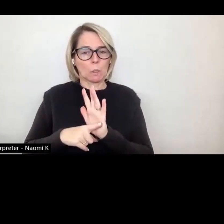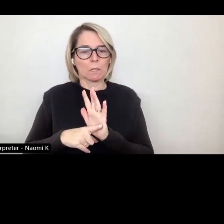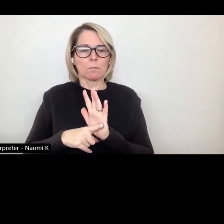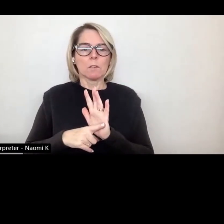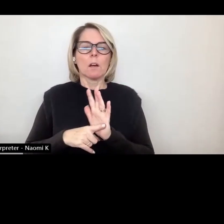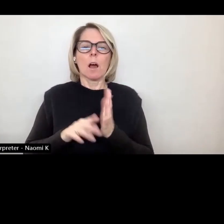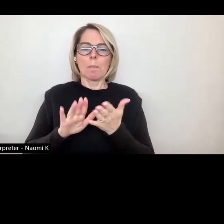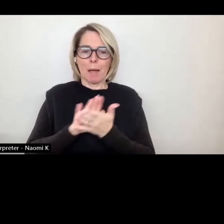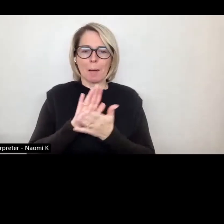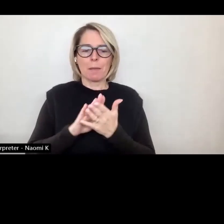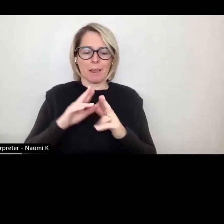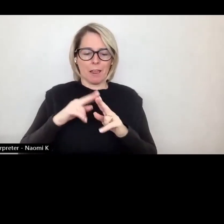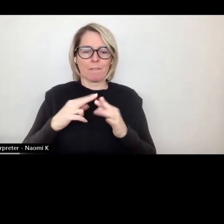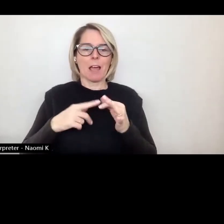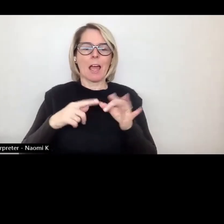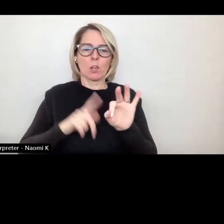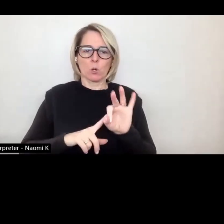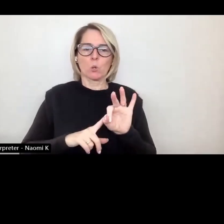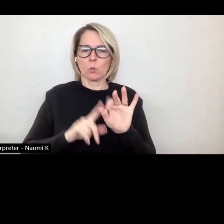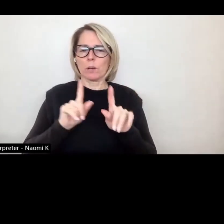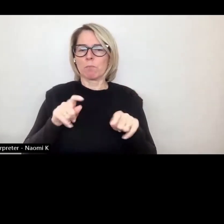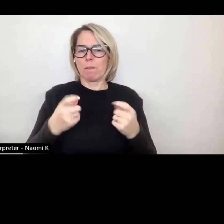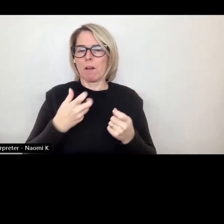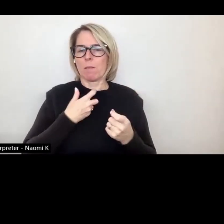I think that's about all I can say in today's session.